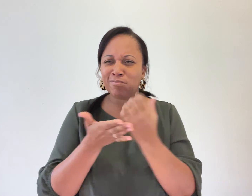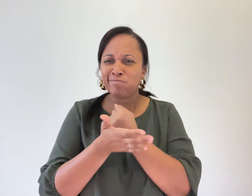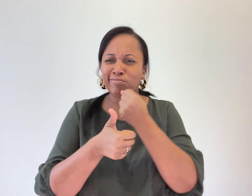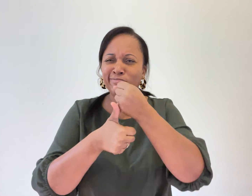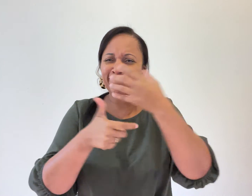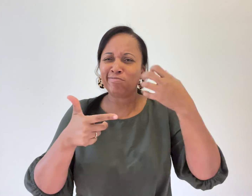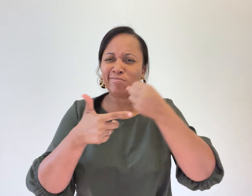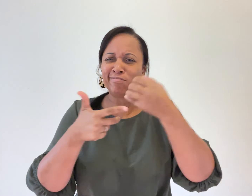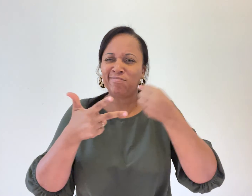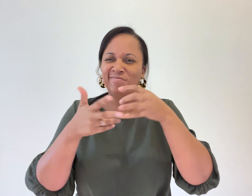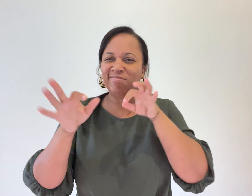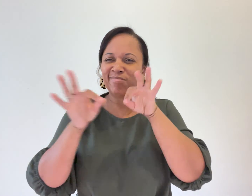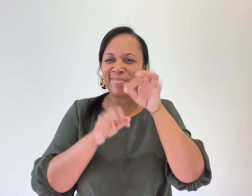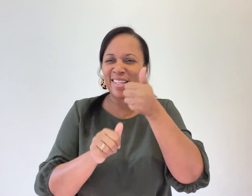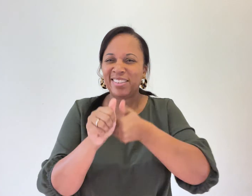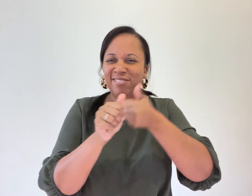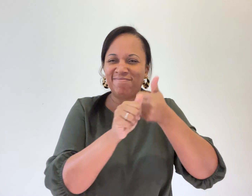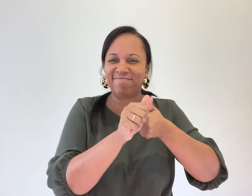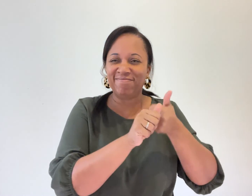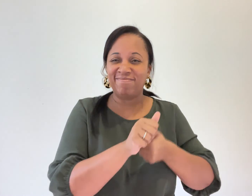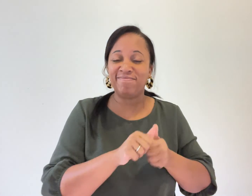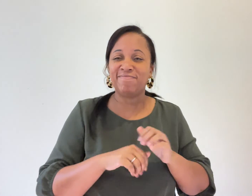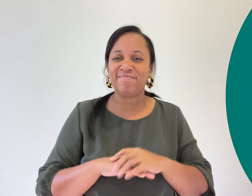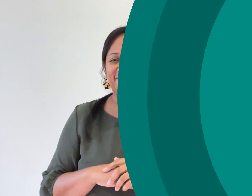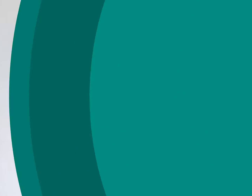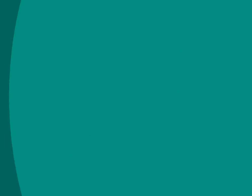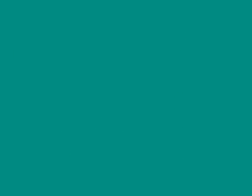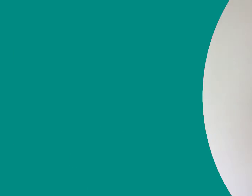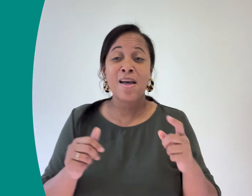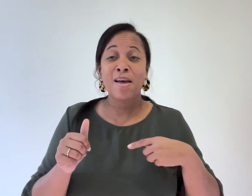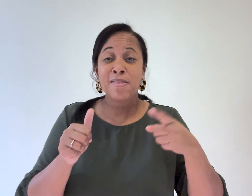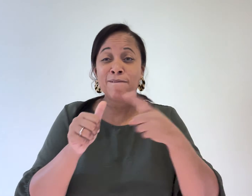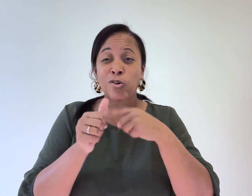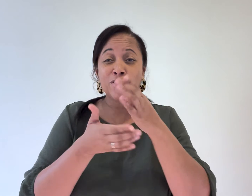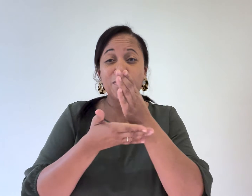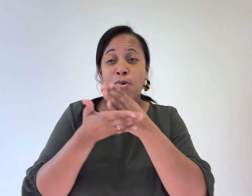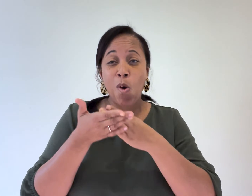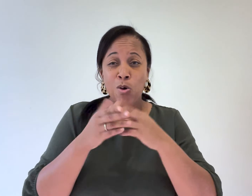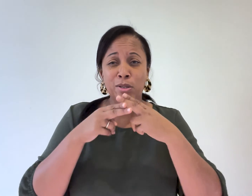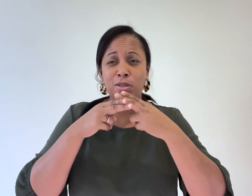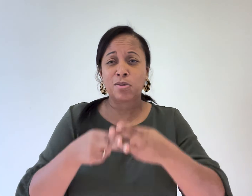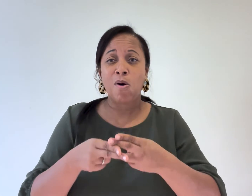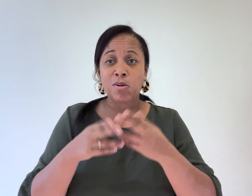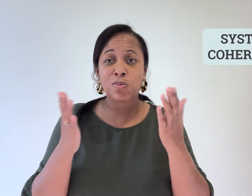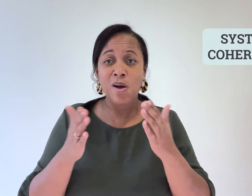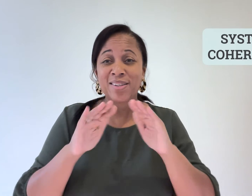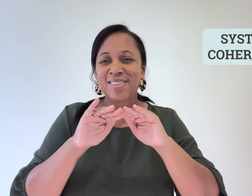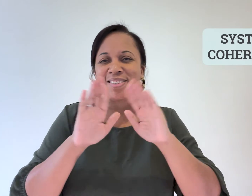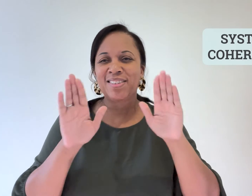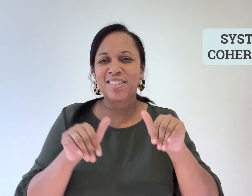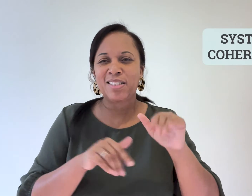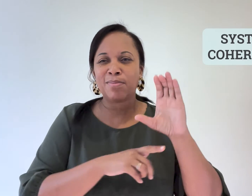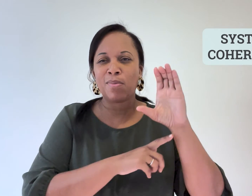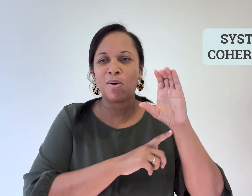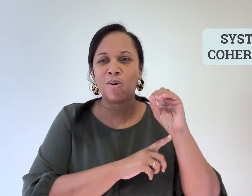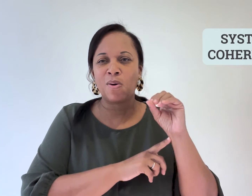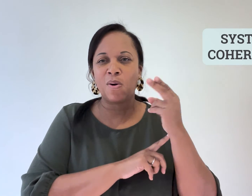Allow me to elaborate as we touch on each component. The first portion is called systems coherence.